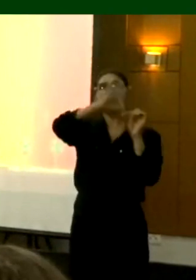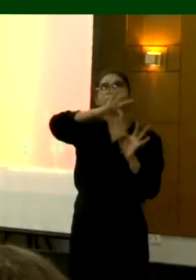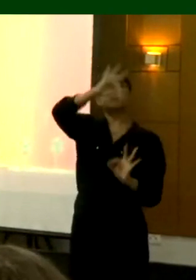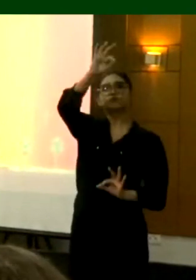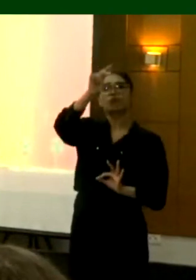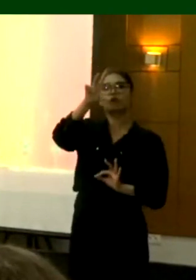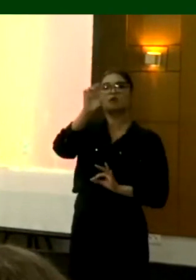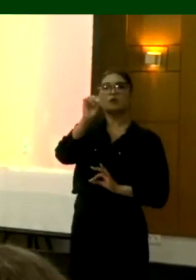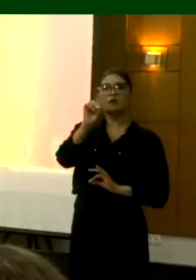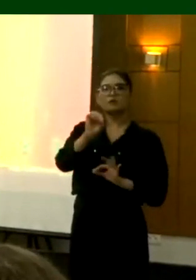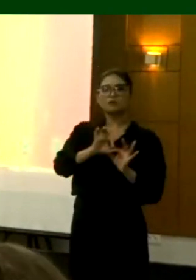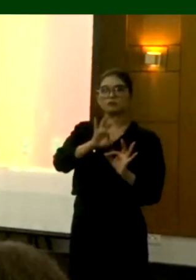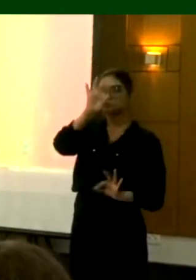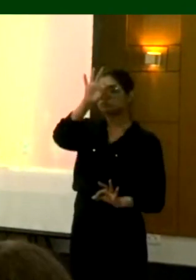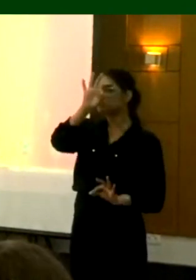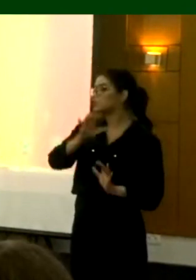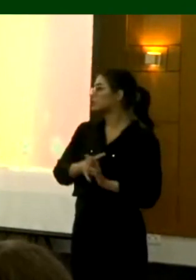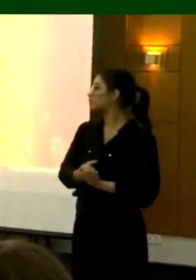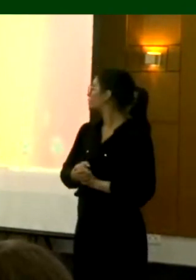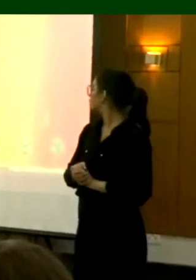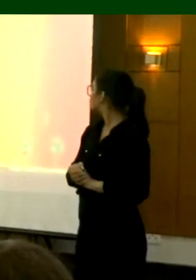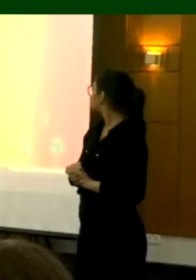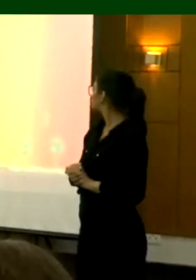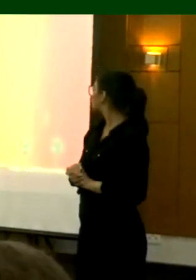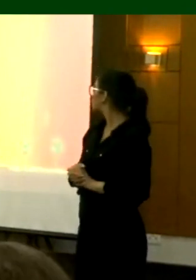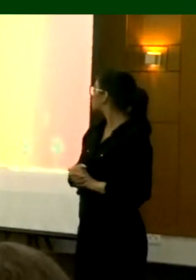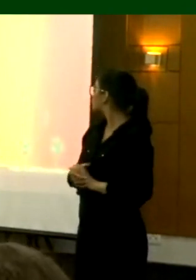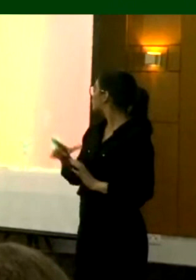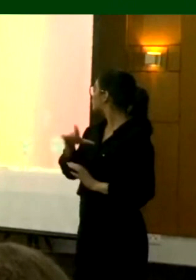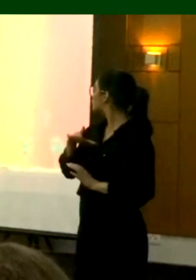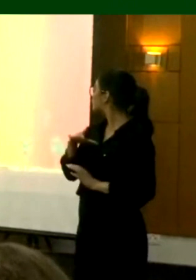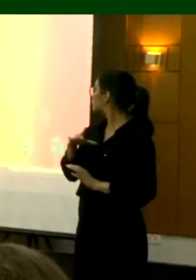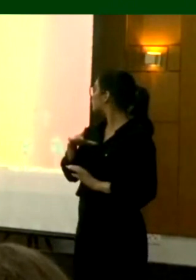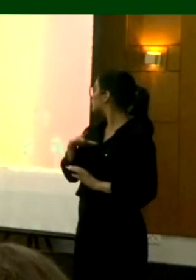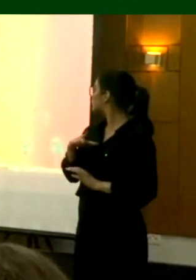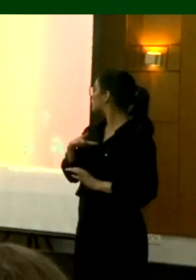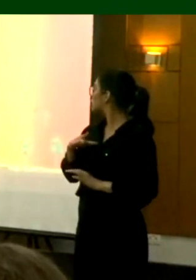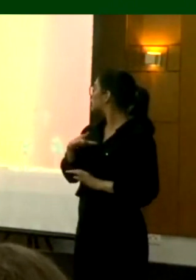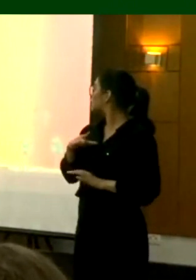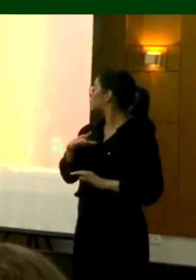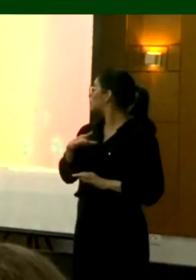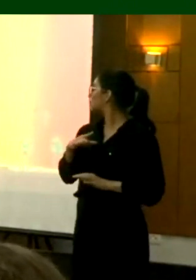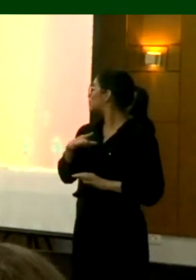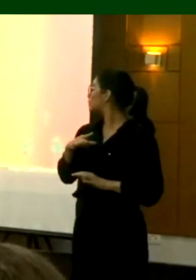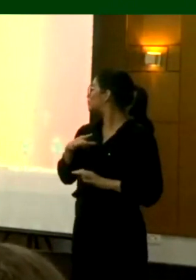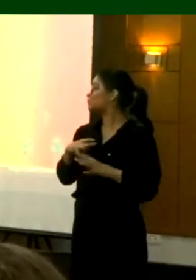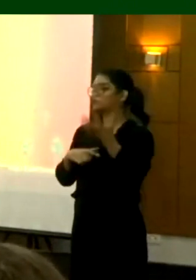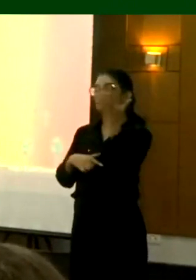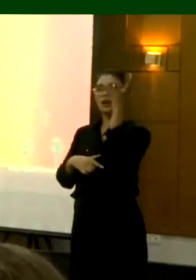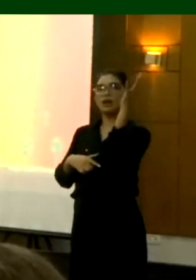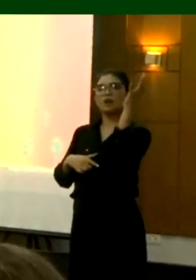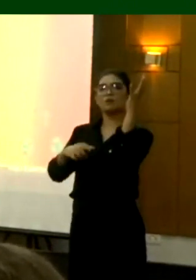so this is the sky , the tree that reaches fifty meters in height , in other words,